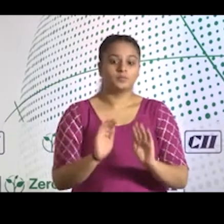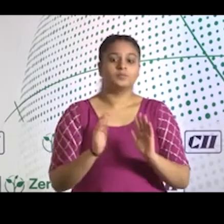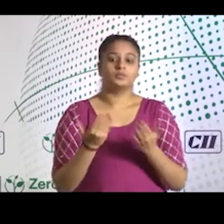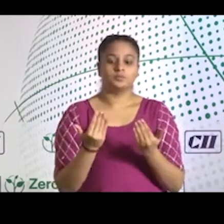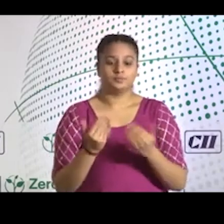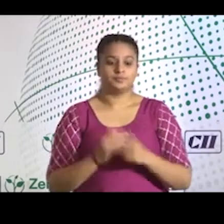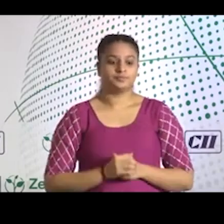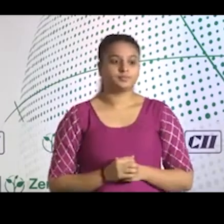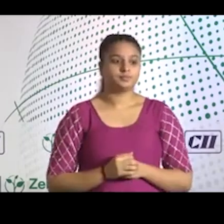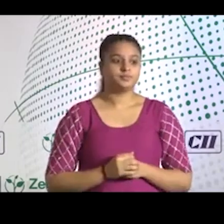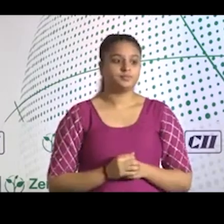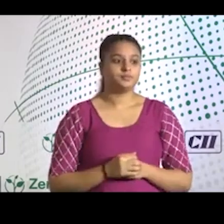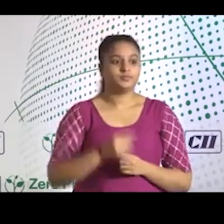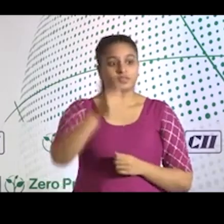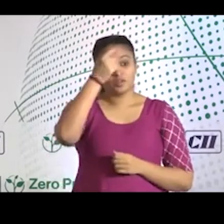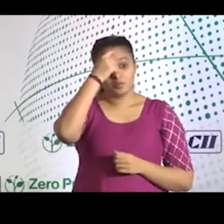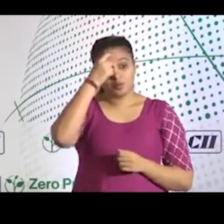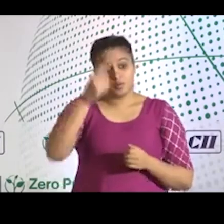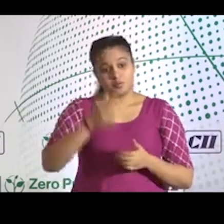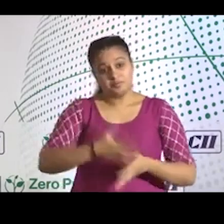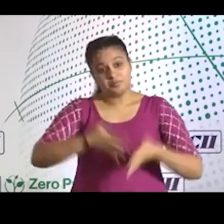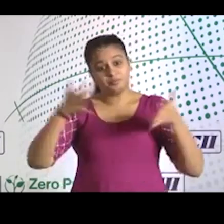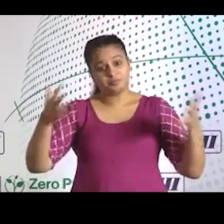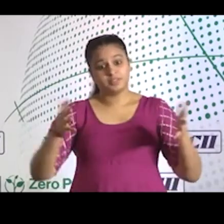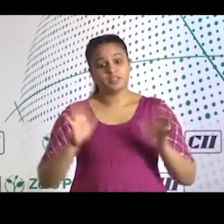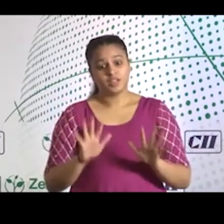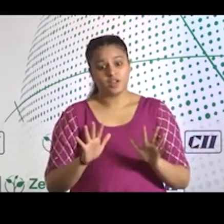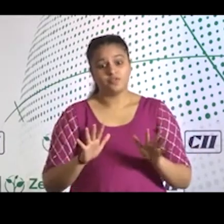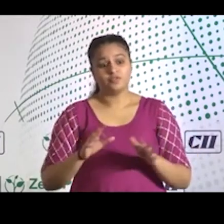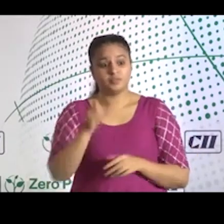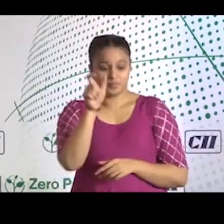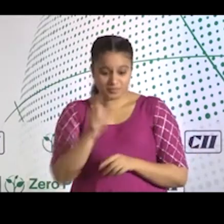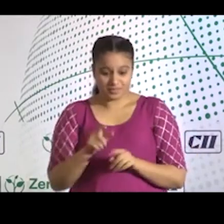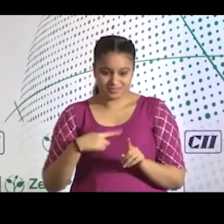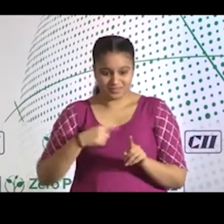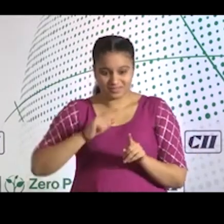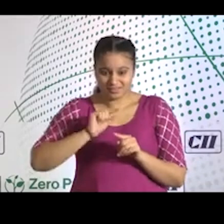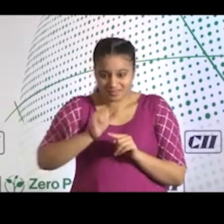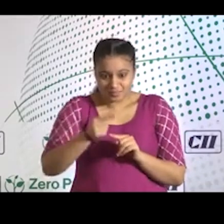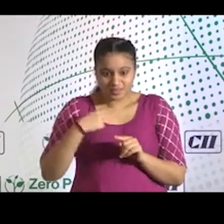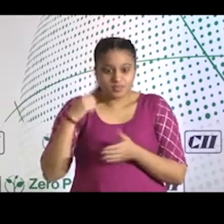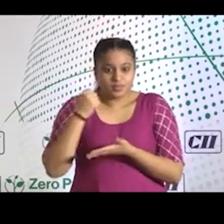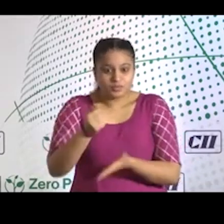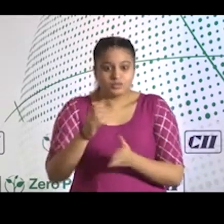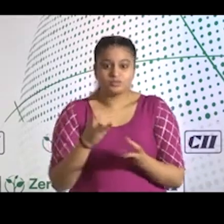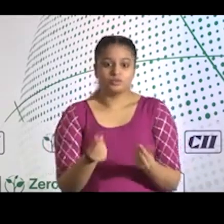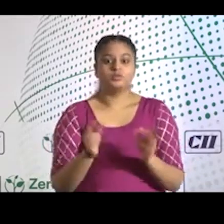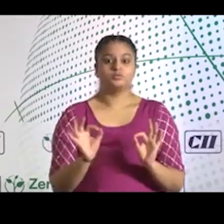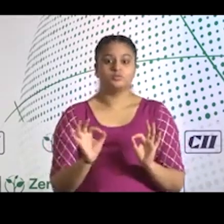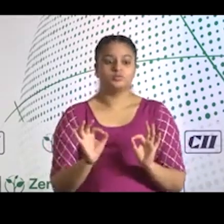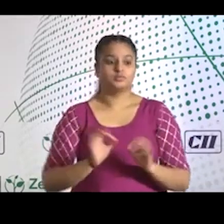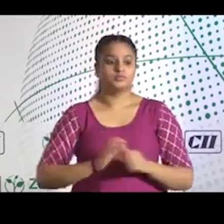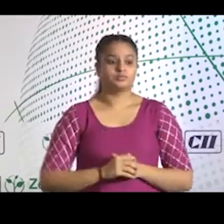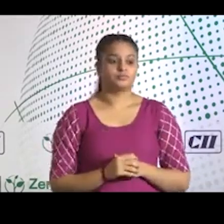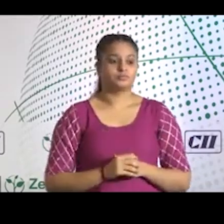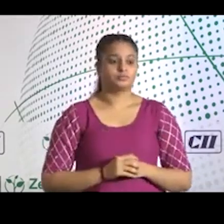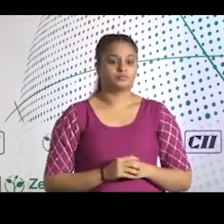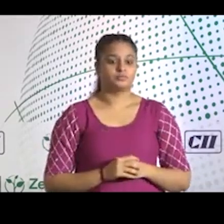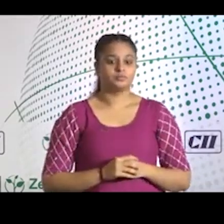All this problem is too large for any investor to solve. What what is really the sense of the whole thing